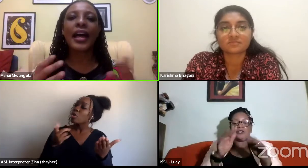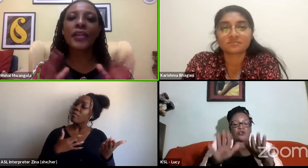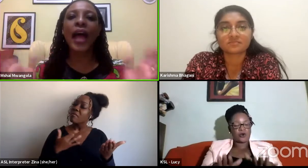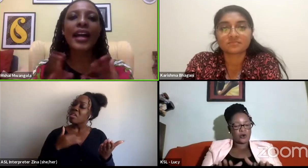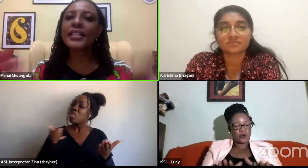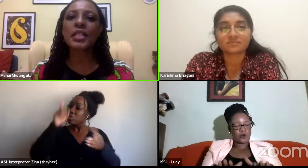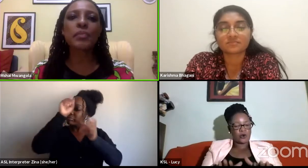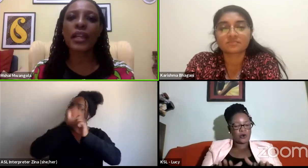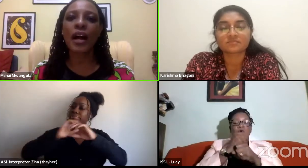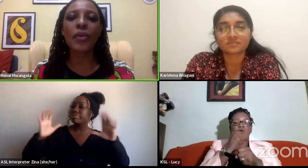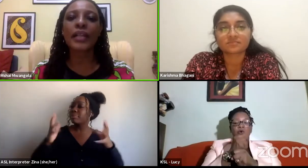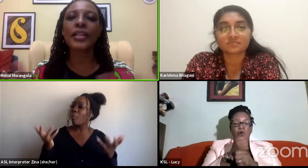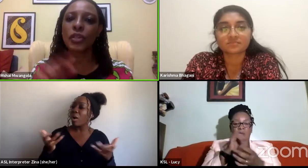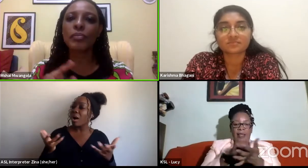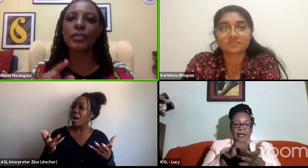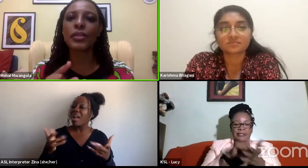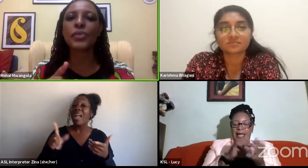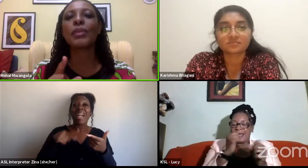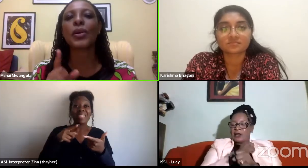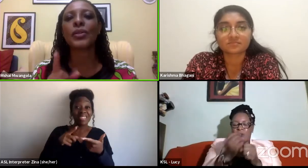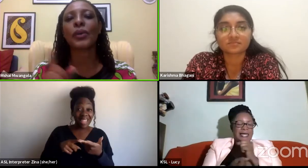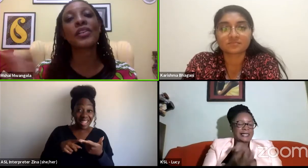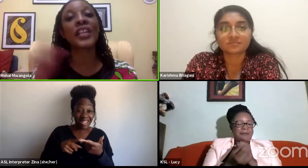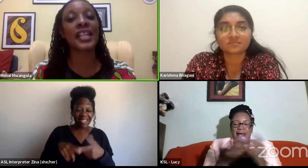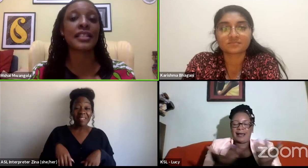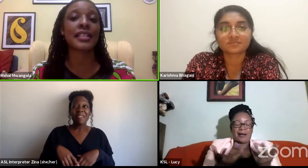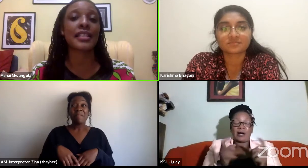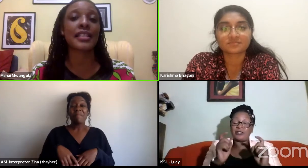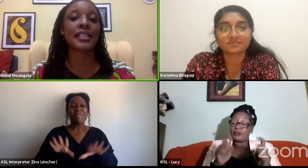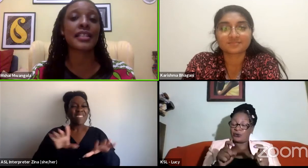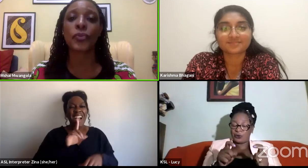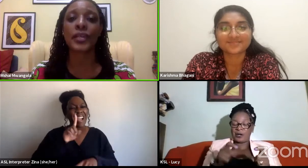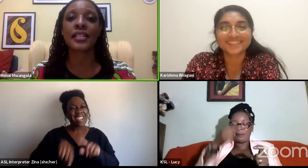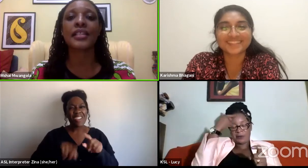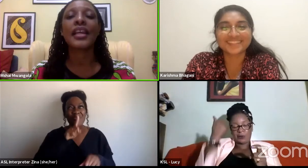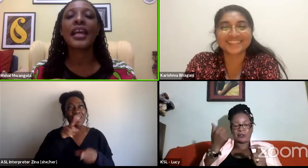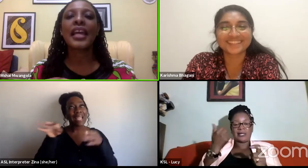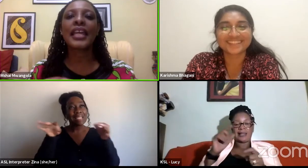I can't explain how and I should be able to, because one of the lessons I learned at Northwestern